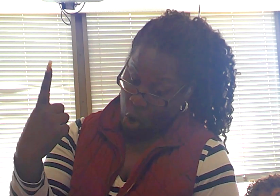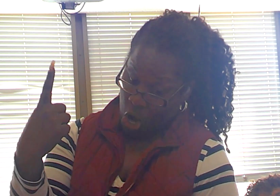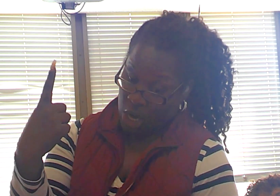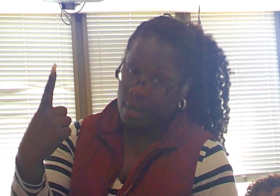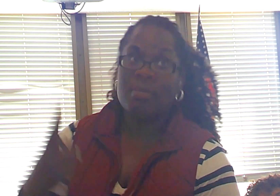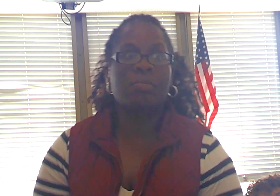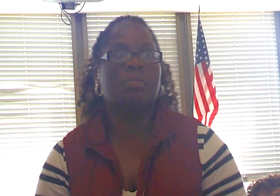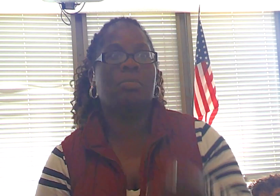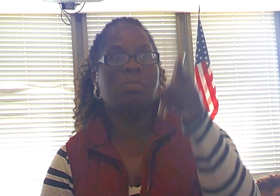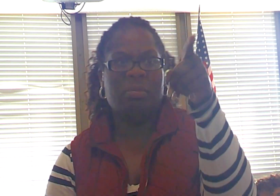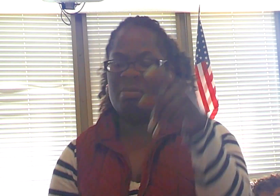in Metaphase one.